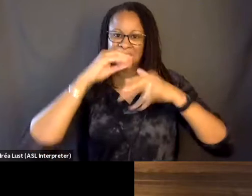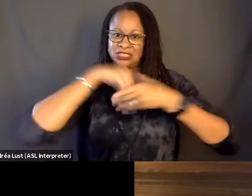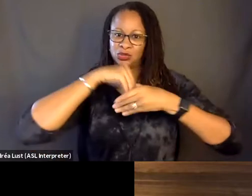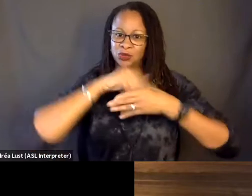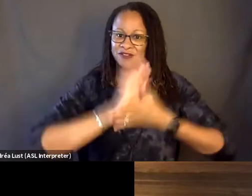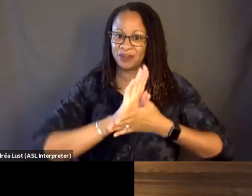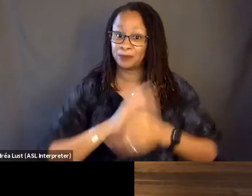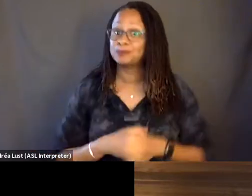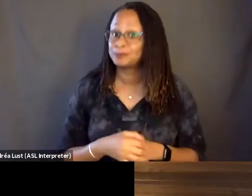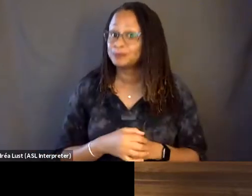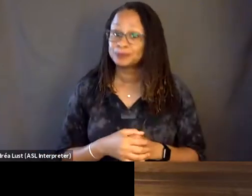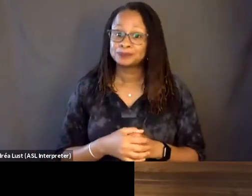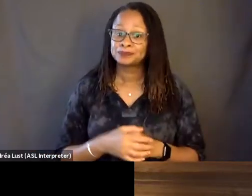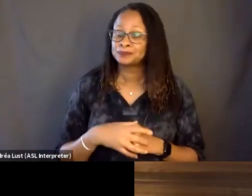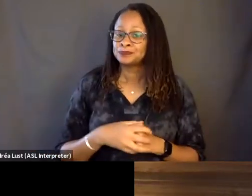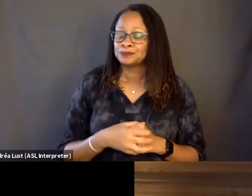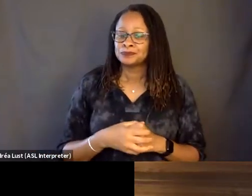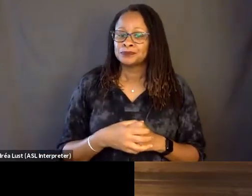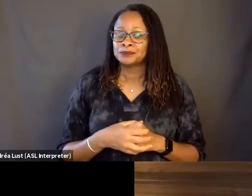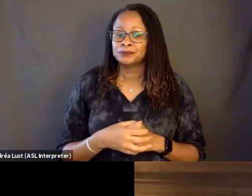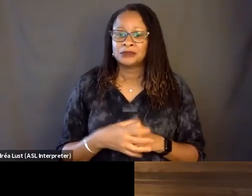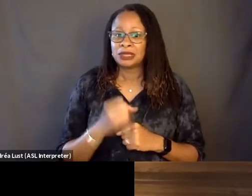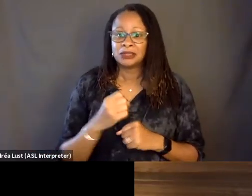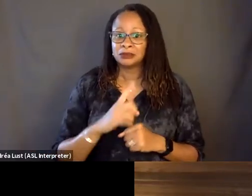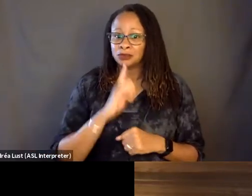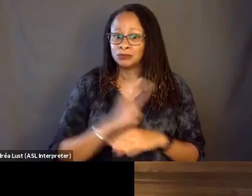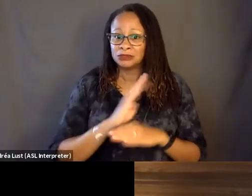because it was so shocking and so startling.